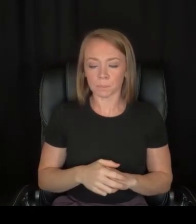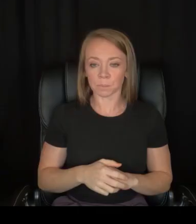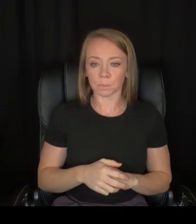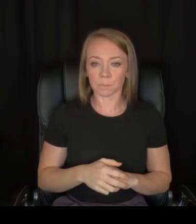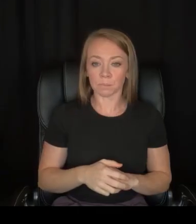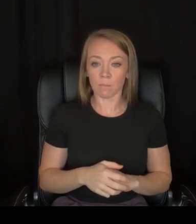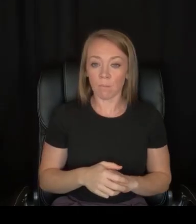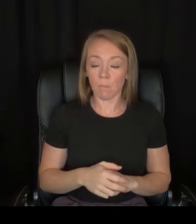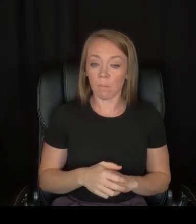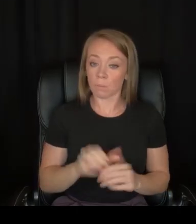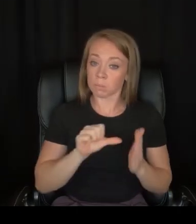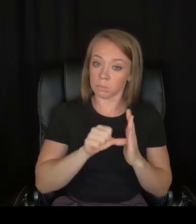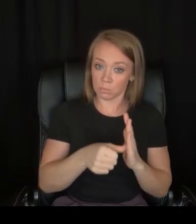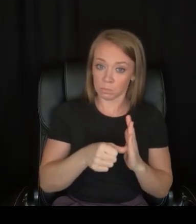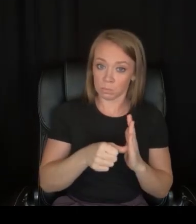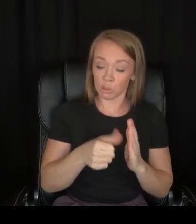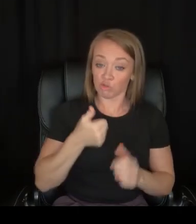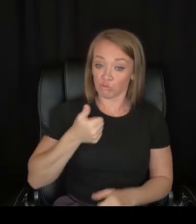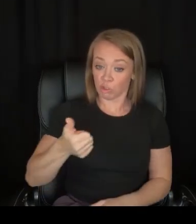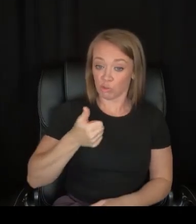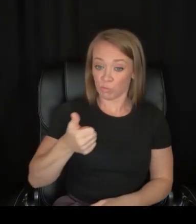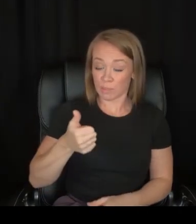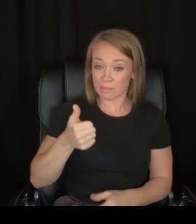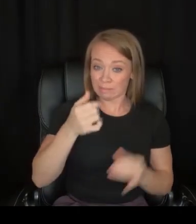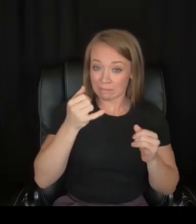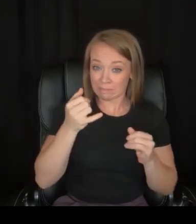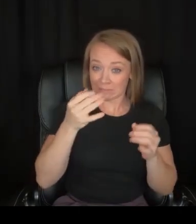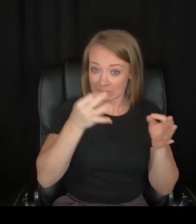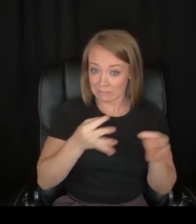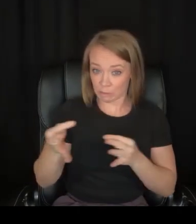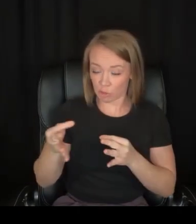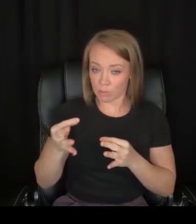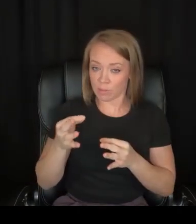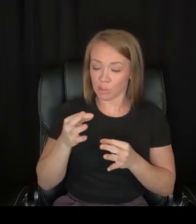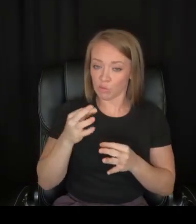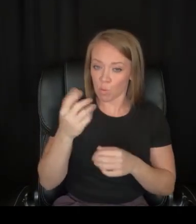To reiterate, transportation decisions should be individualized, not automatic.